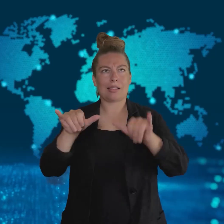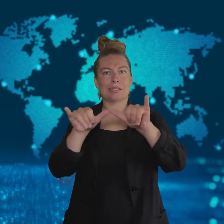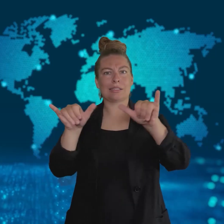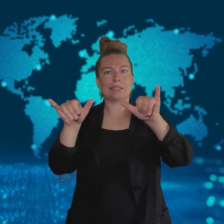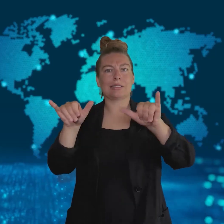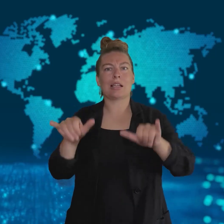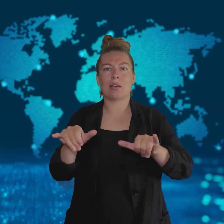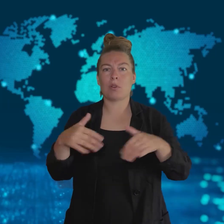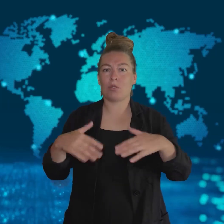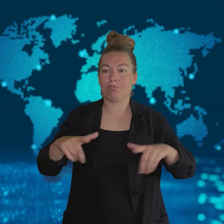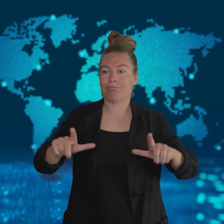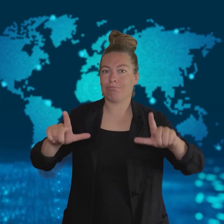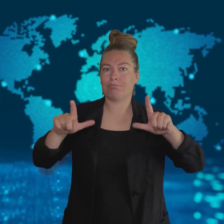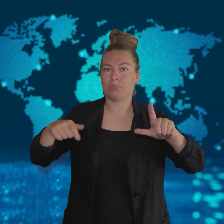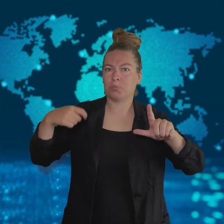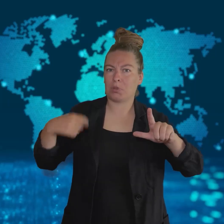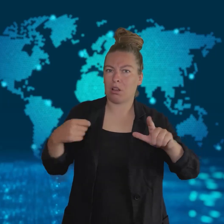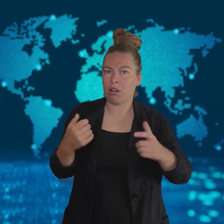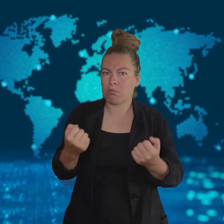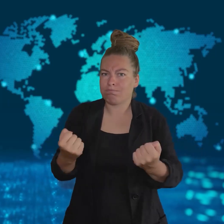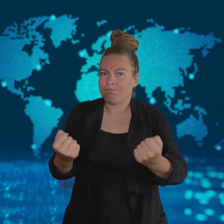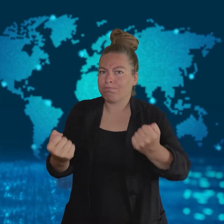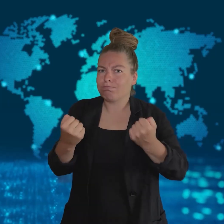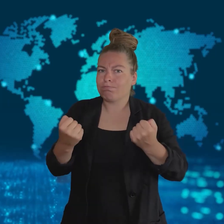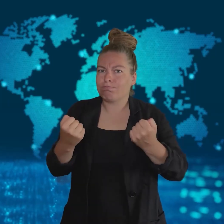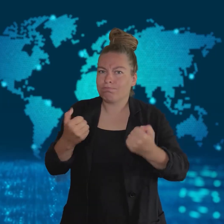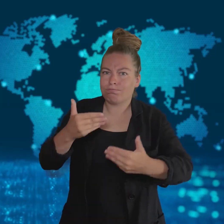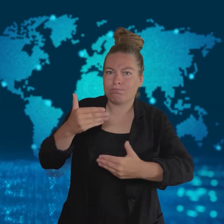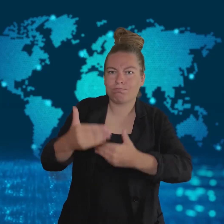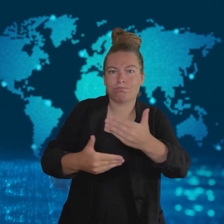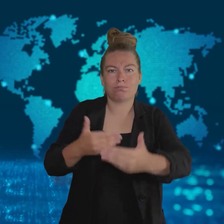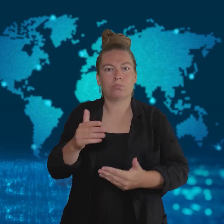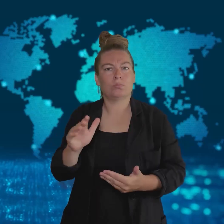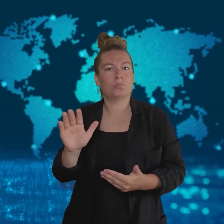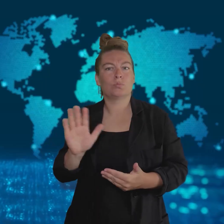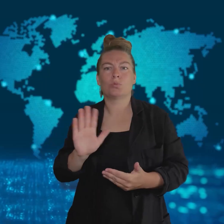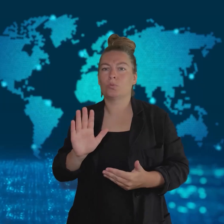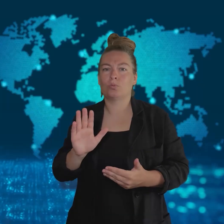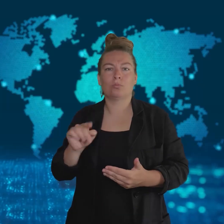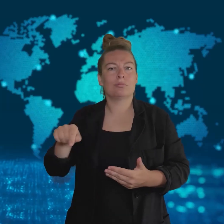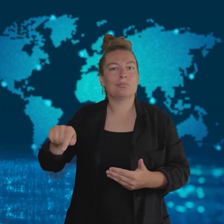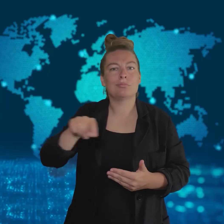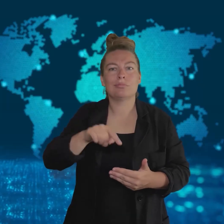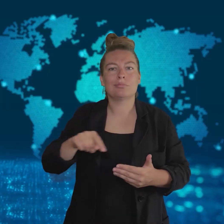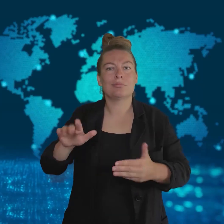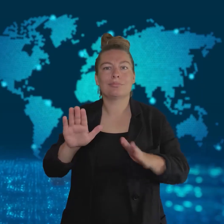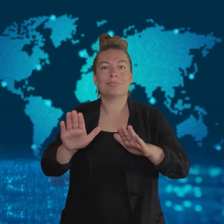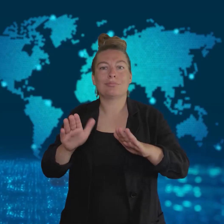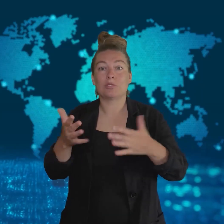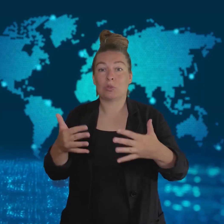Presidents in Poland have a limited role.